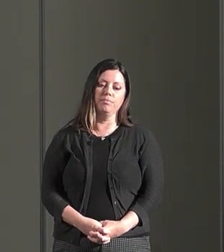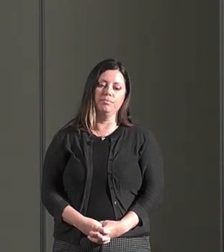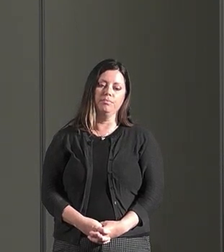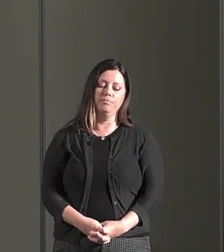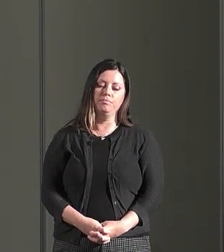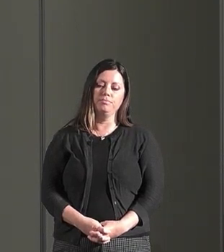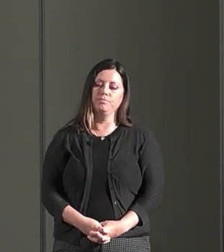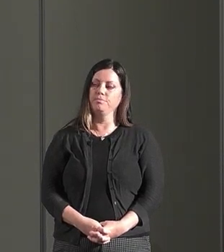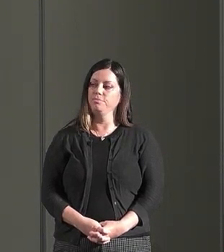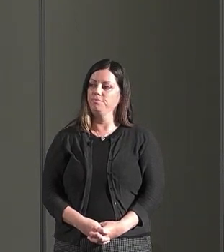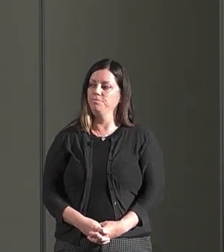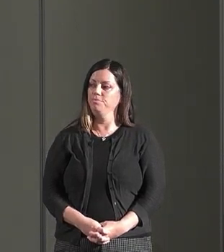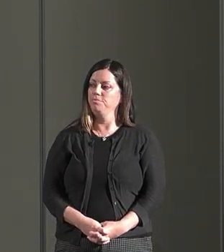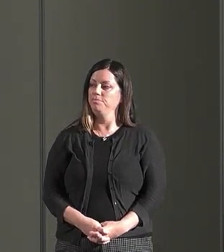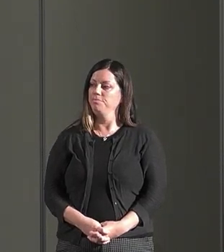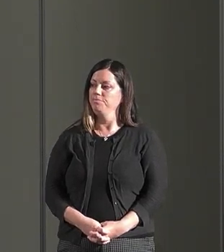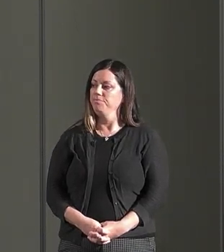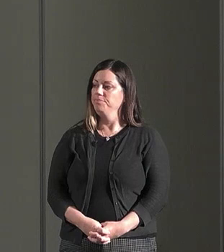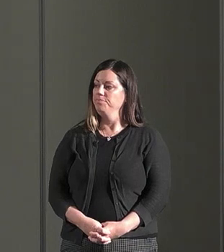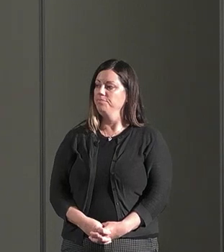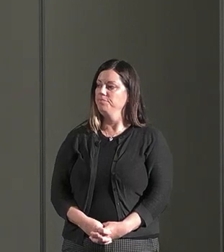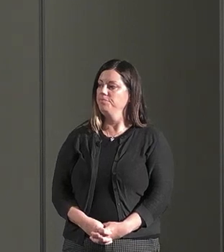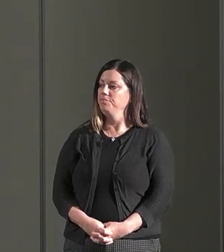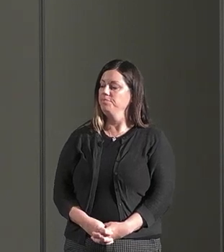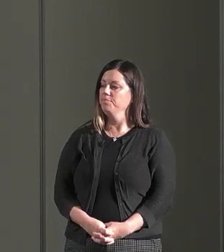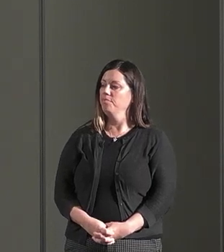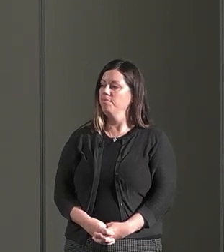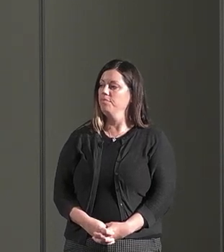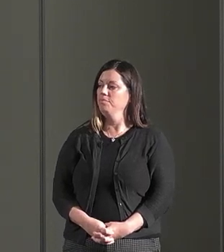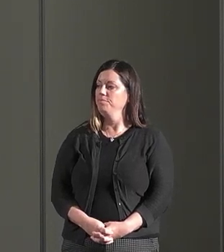to data as well. >> SARAH MARGOLIS GREENBAUM: Completely agree